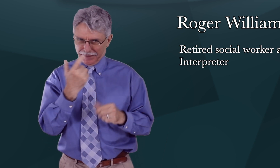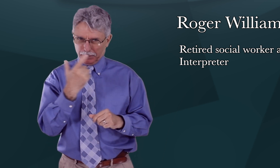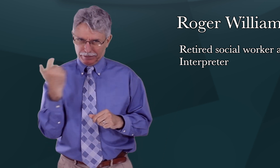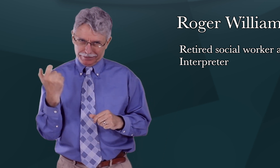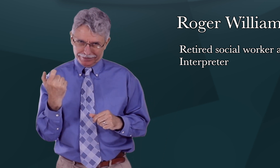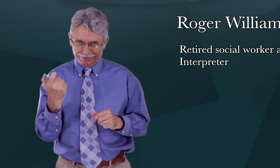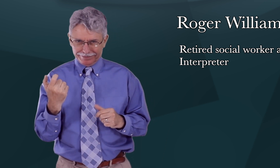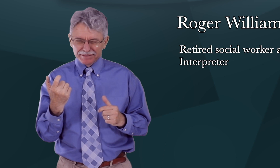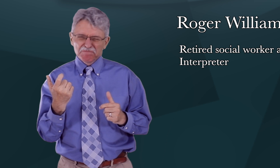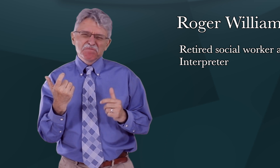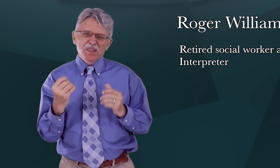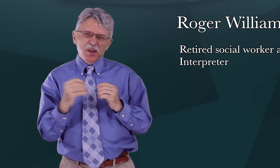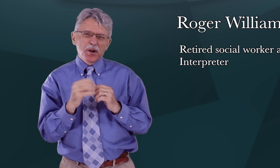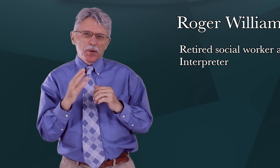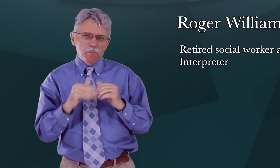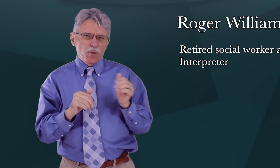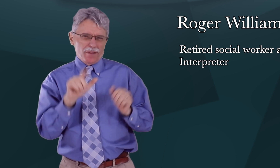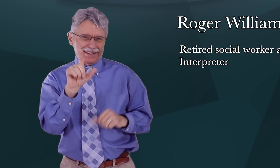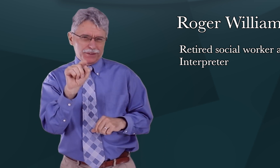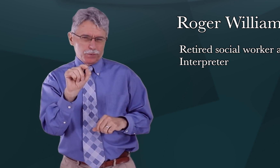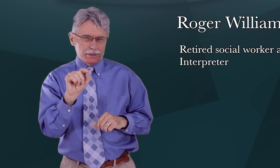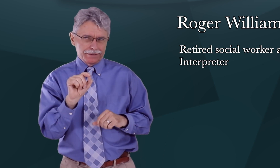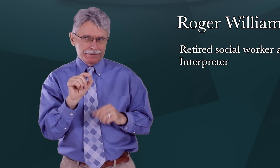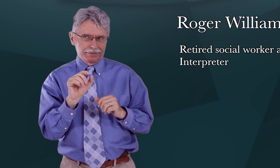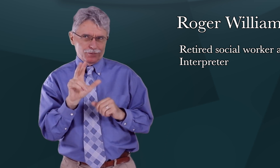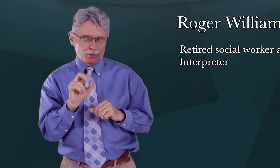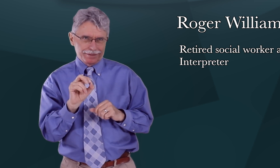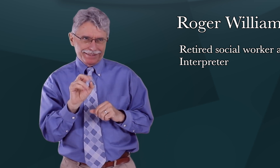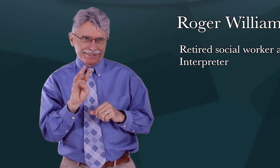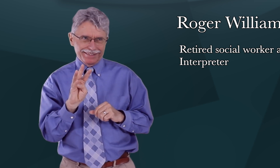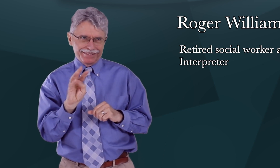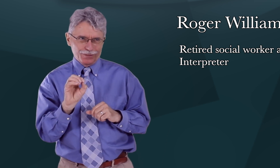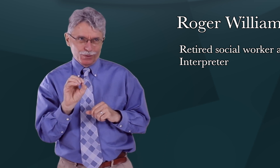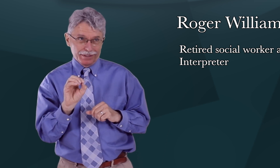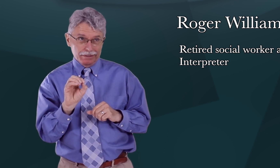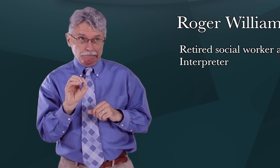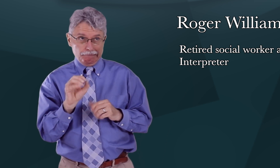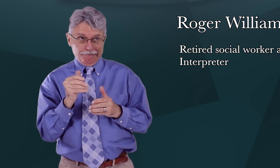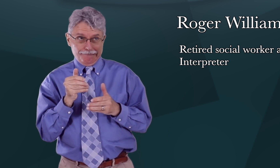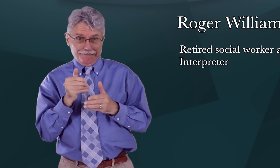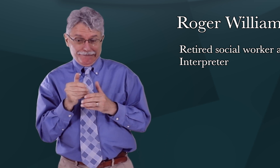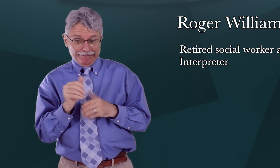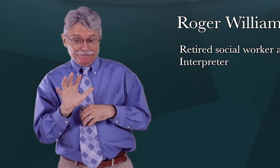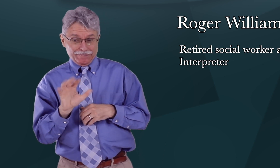I don't want to say how many, but we'll just leave it at, well, more than twenty,